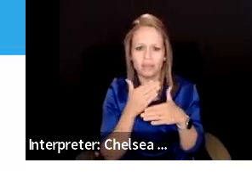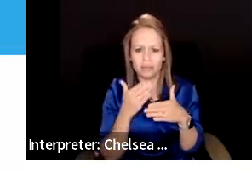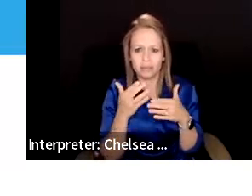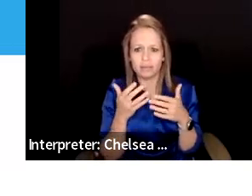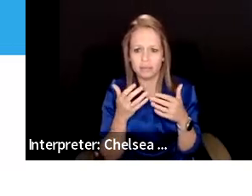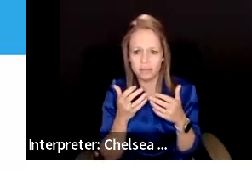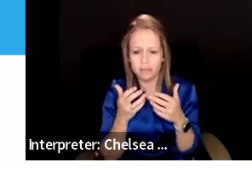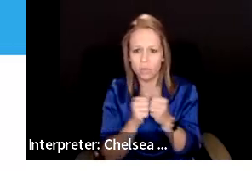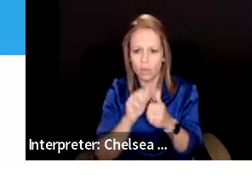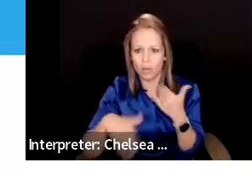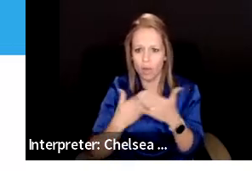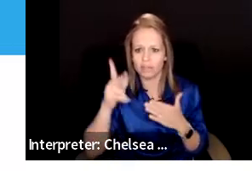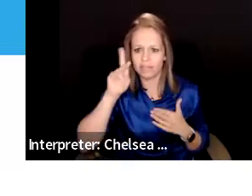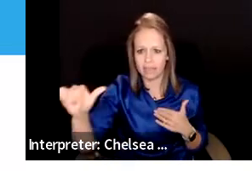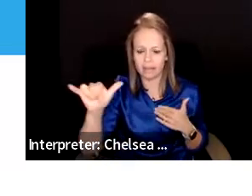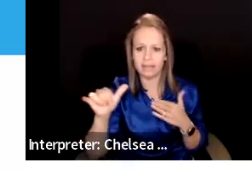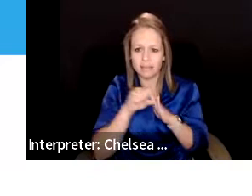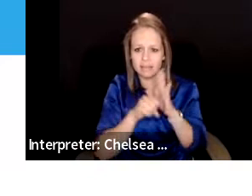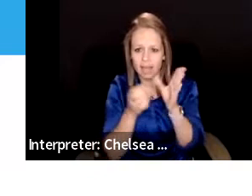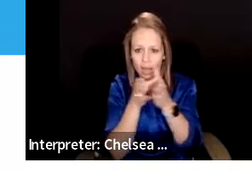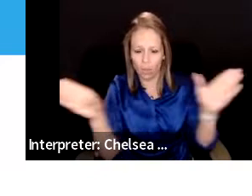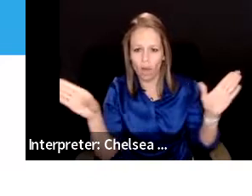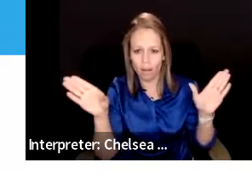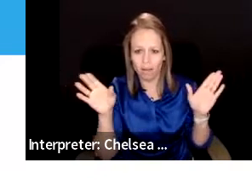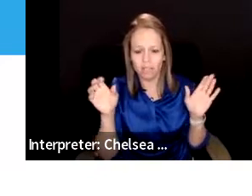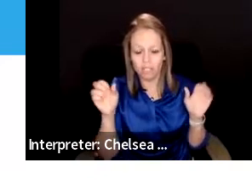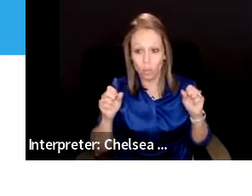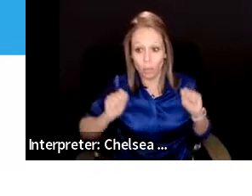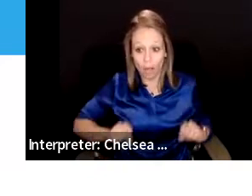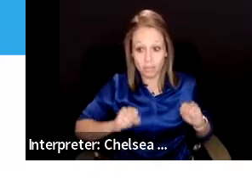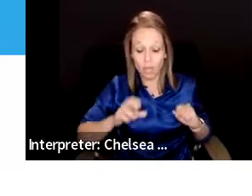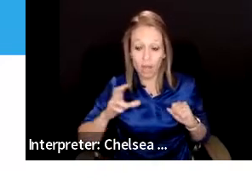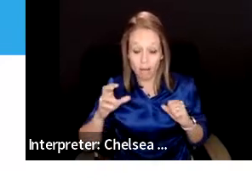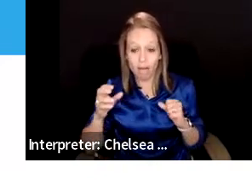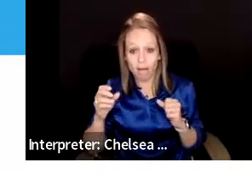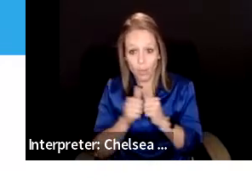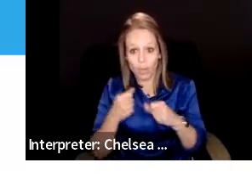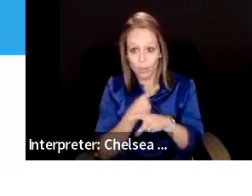copper support from friends, family, and the community. Also to improve attitudes